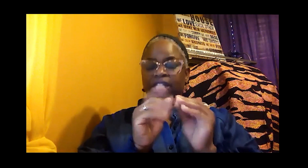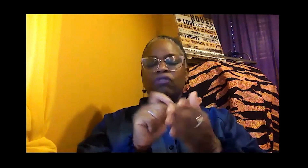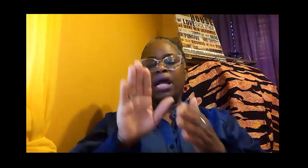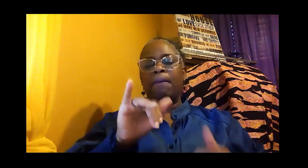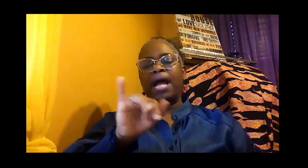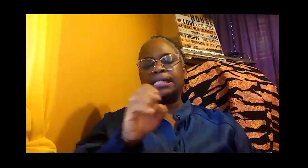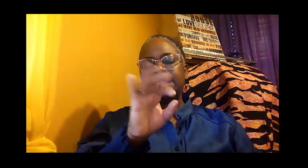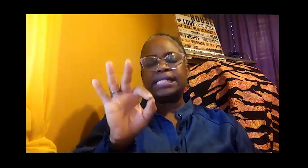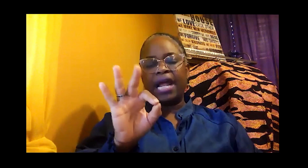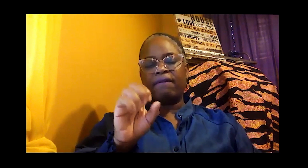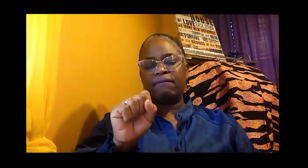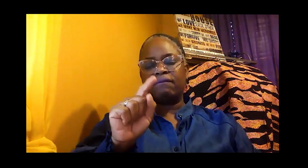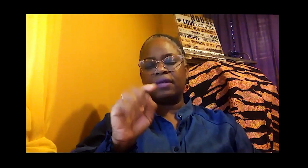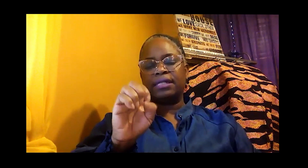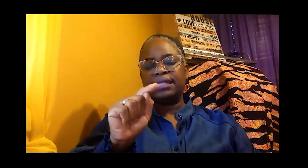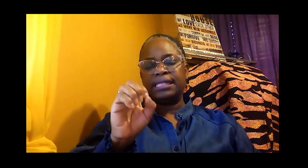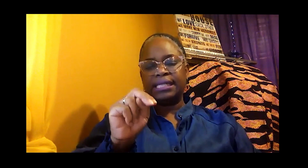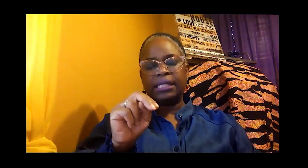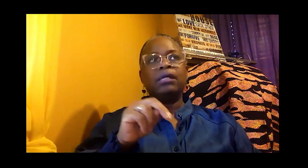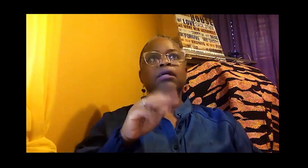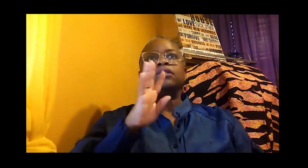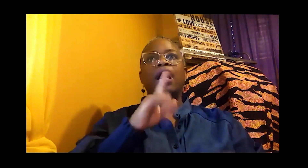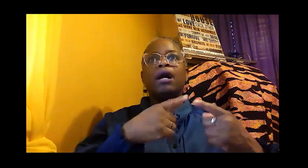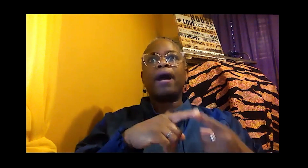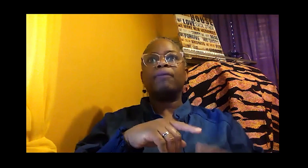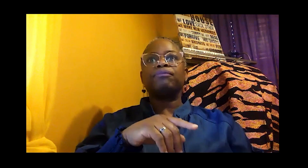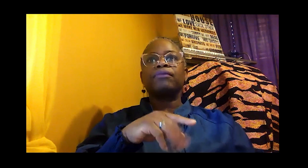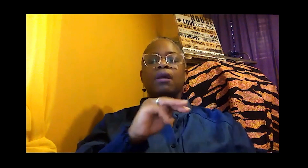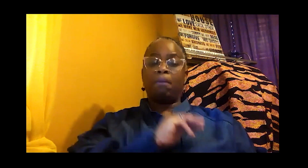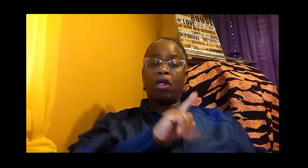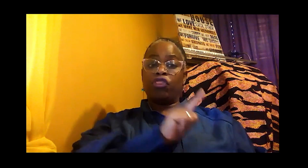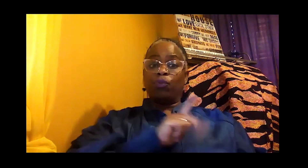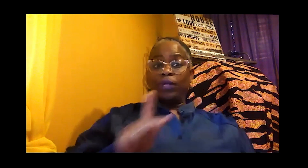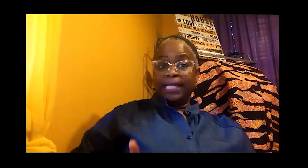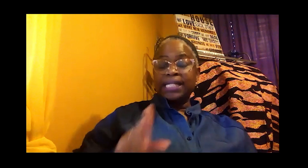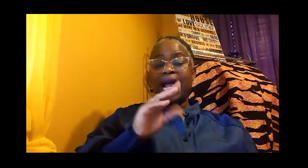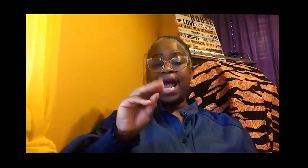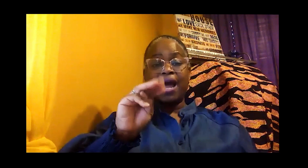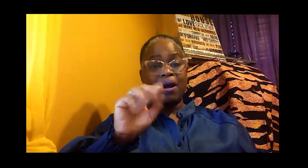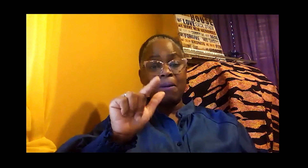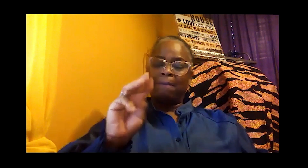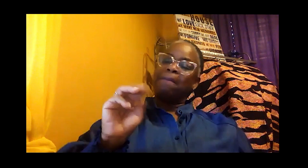This is a play written by Jeff Stetson. This play is about Dr. Martin Luther King, Jr., and Malcolm